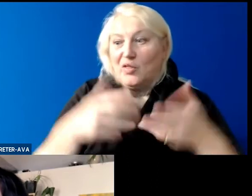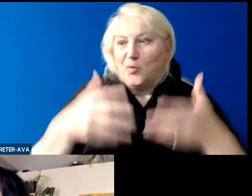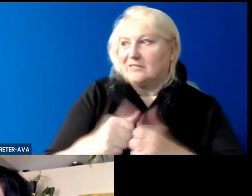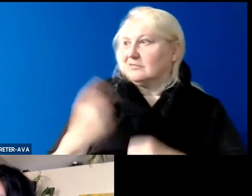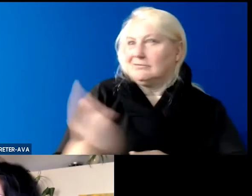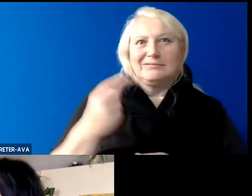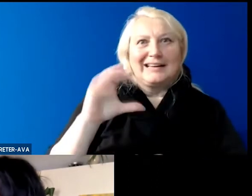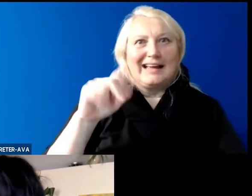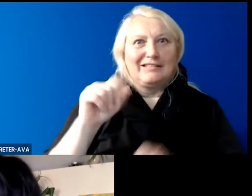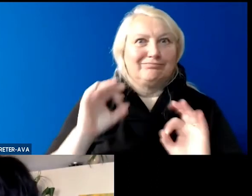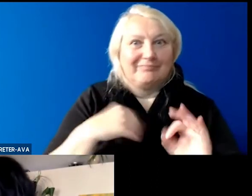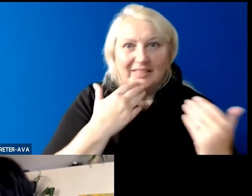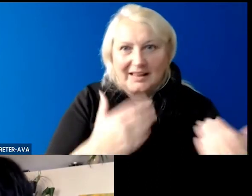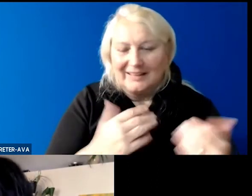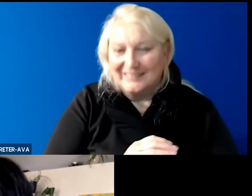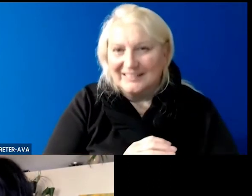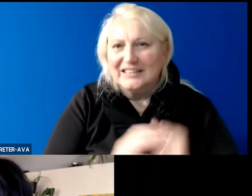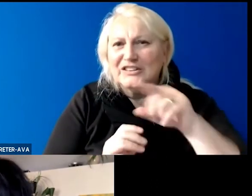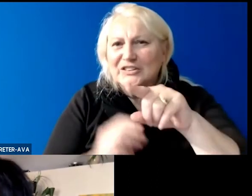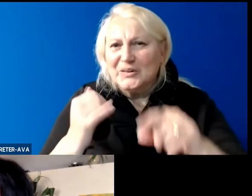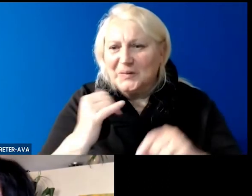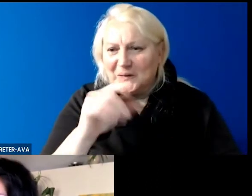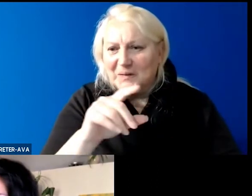Okay, I'm just gonna get this slideshow going here.